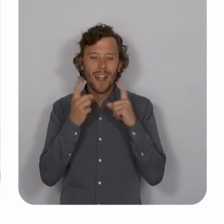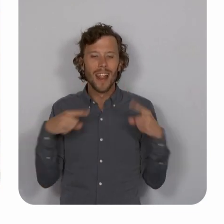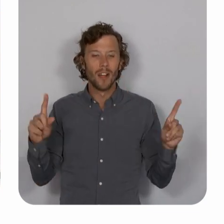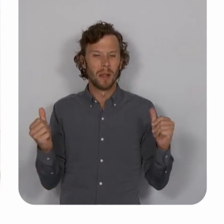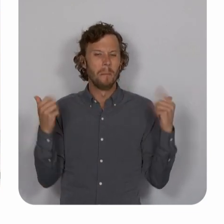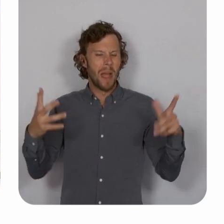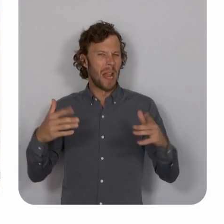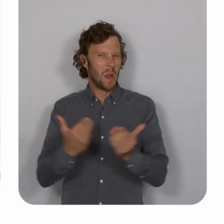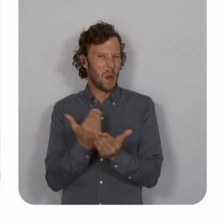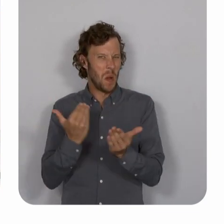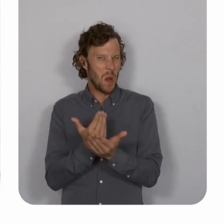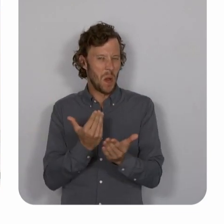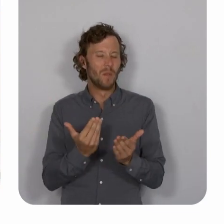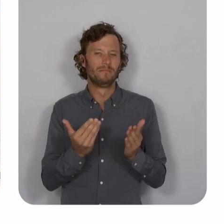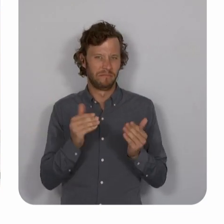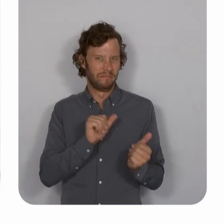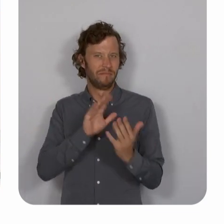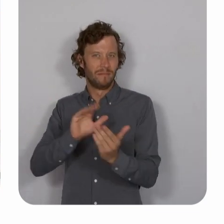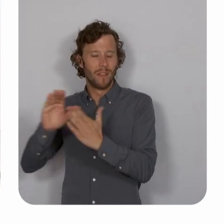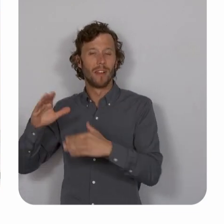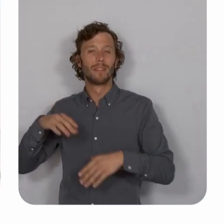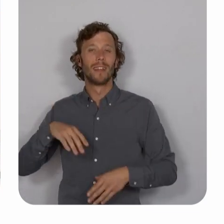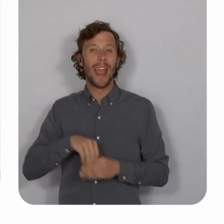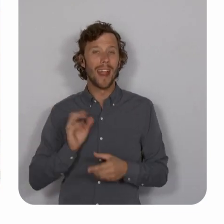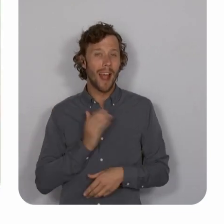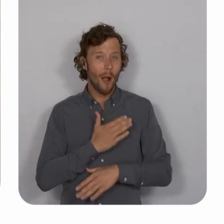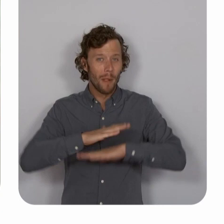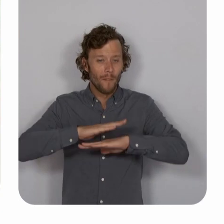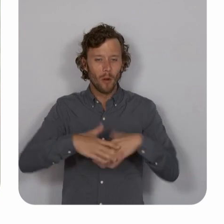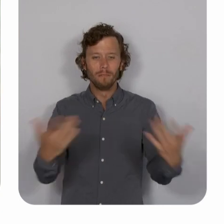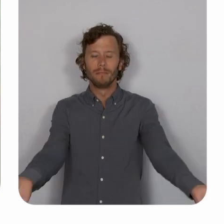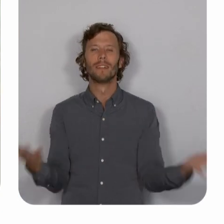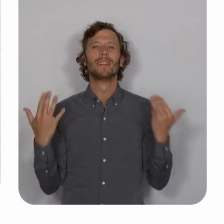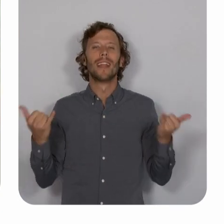Let’s take a brief look at some of the apps that you have built to date.